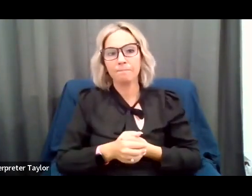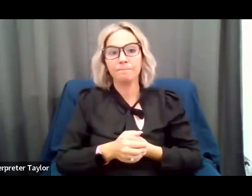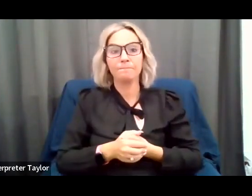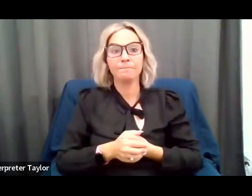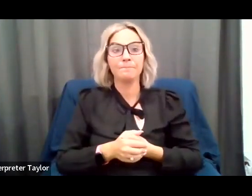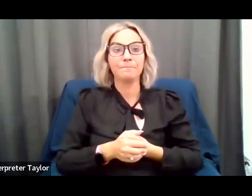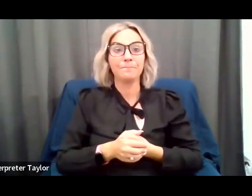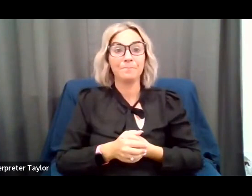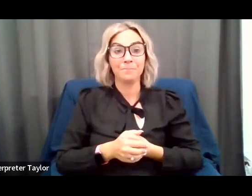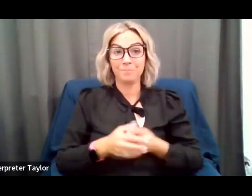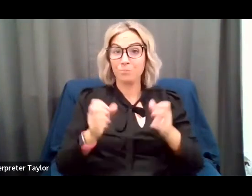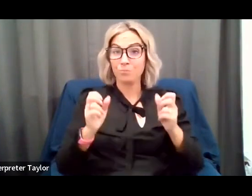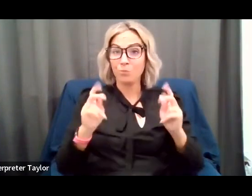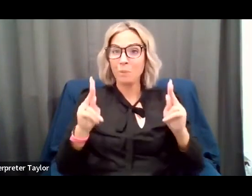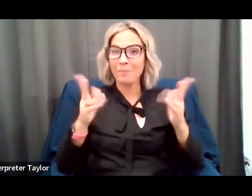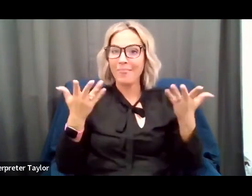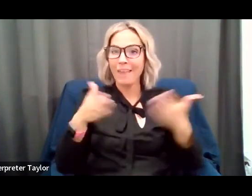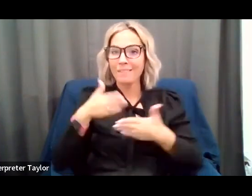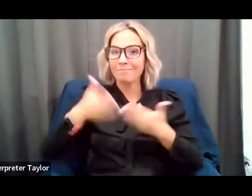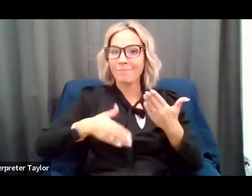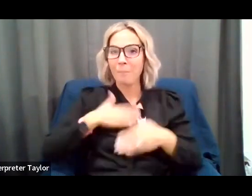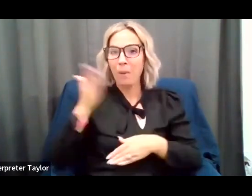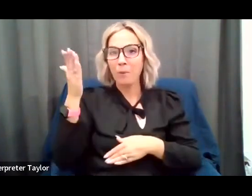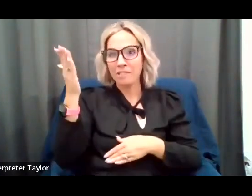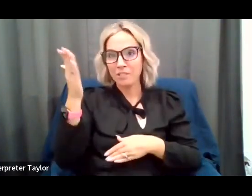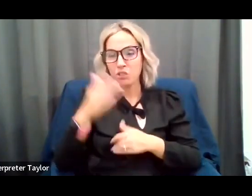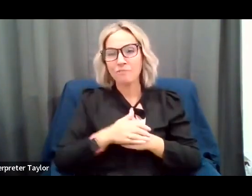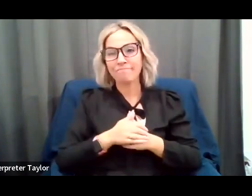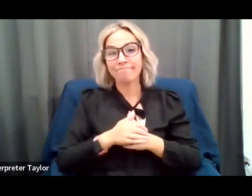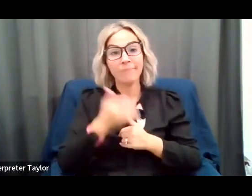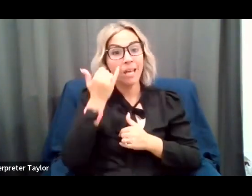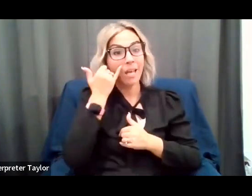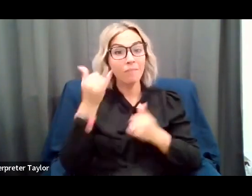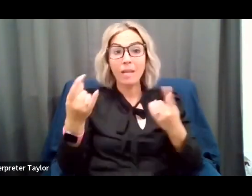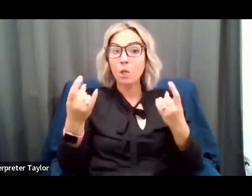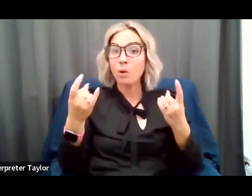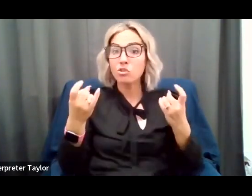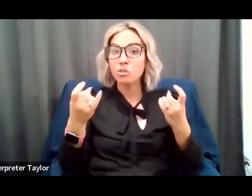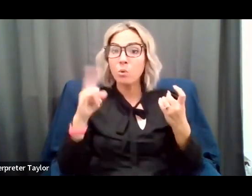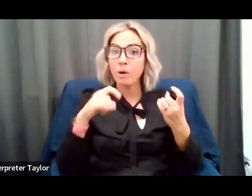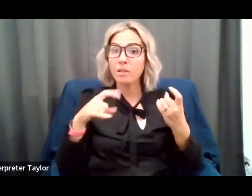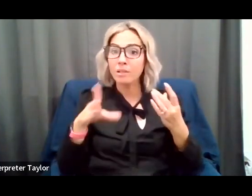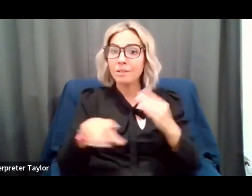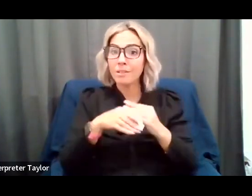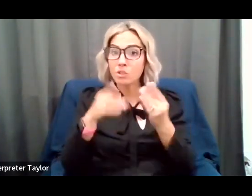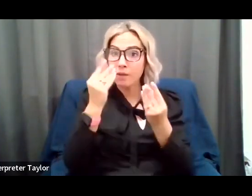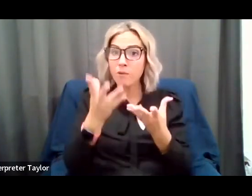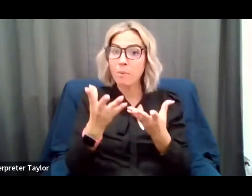That concludes my presentation. And if you have questions or need additional information.